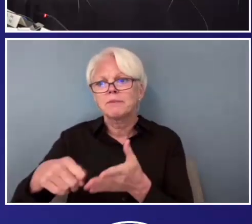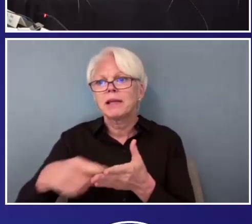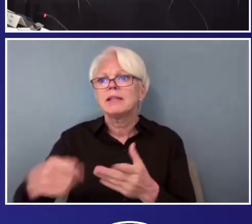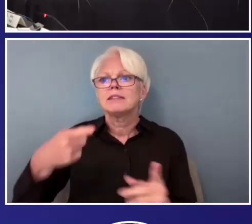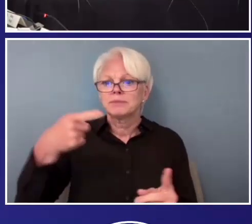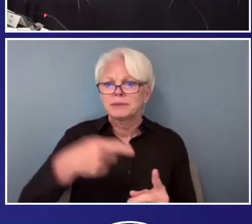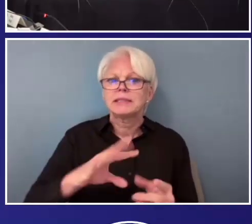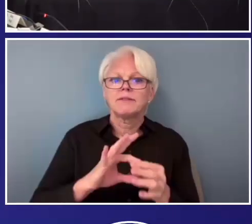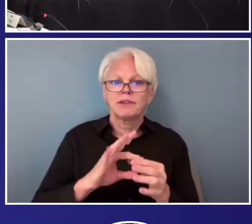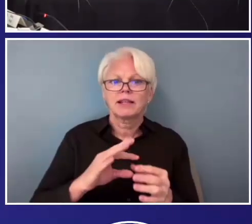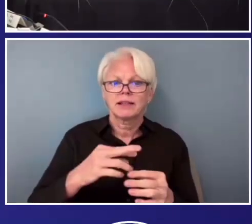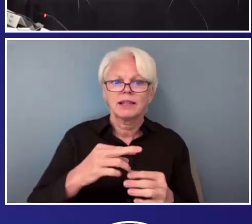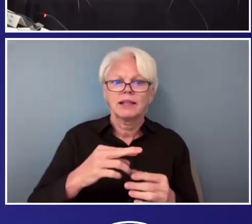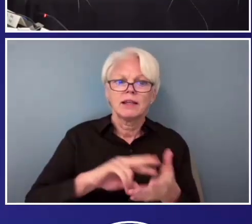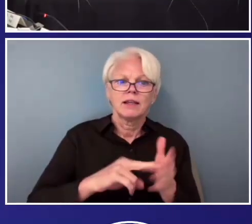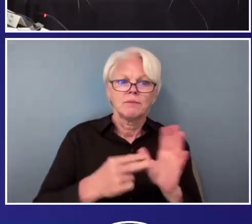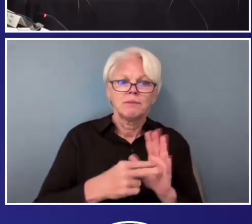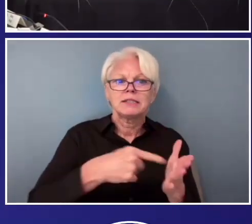payments on Direct Loans made under this part.